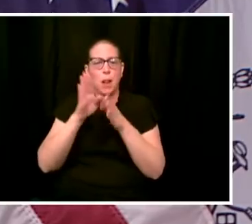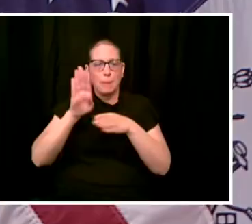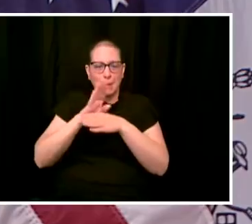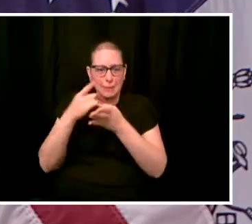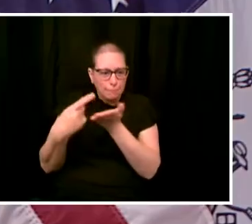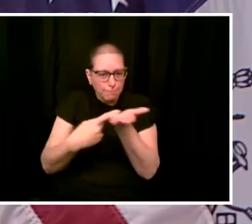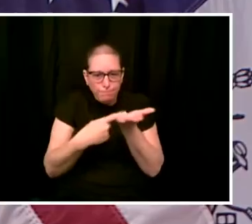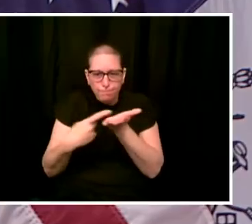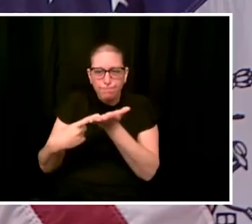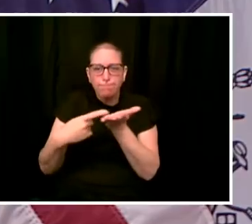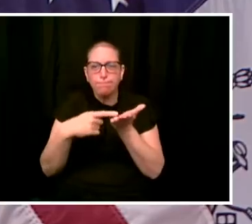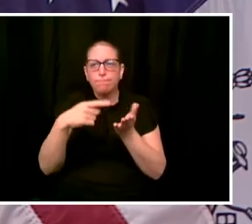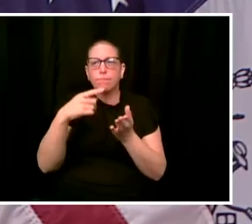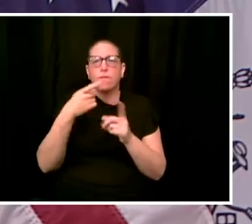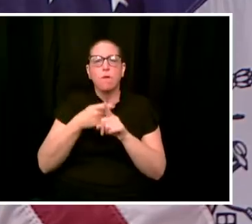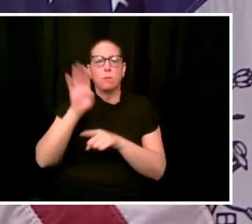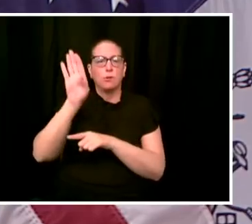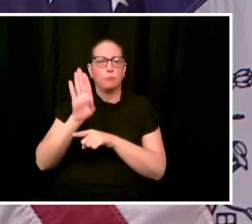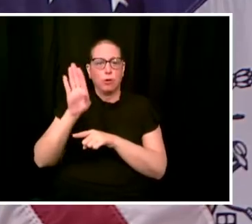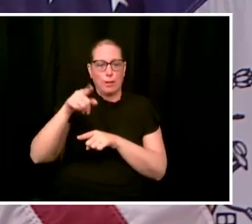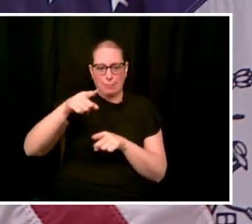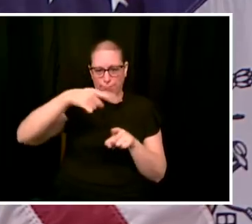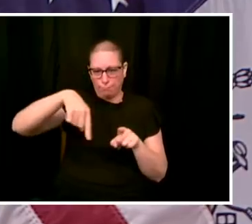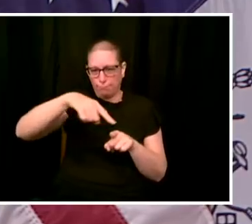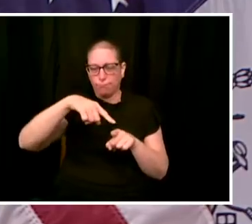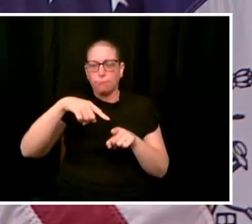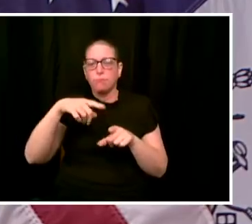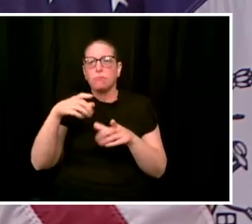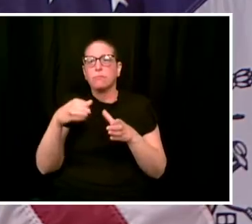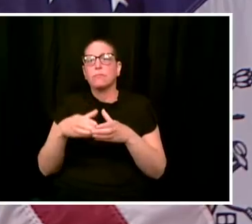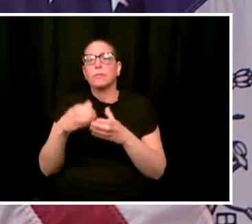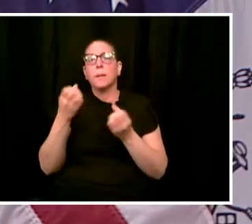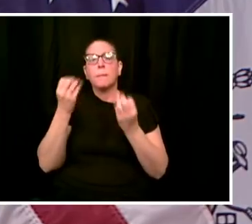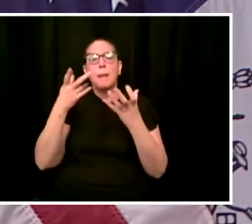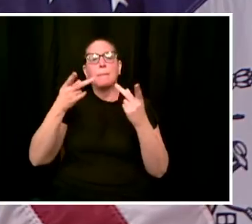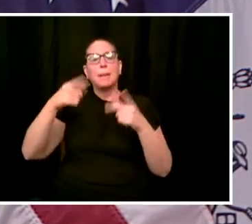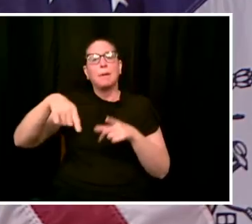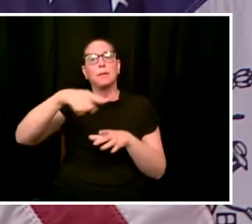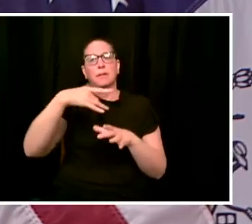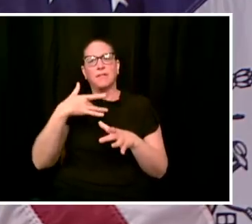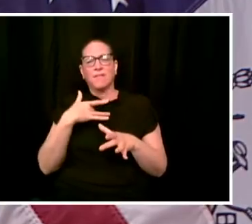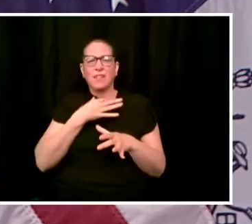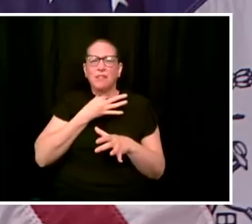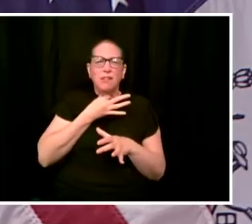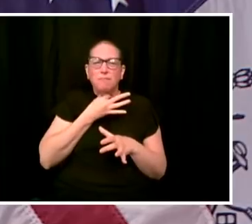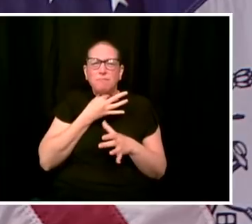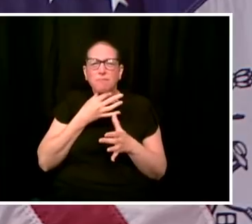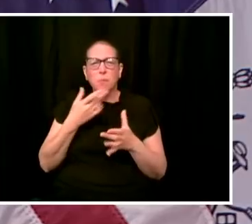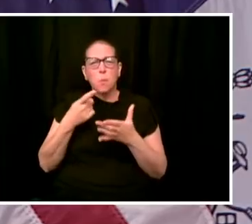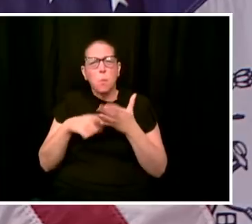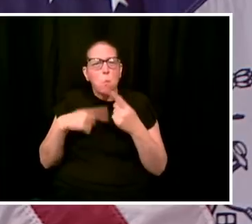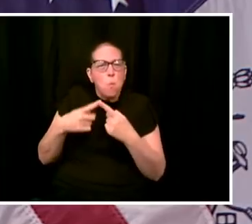AROUND BROOKLYN. WE'RE WONDERING